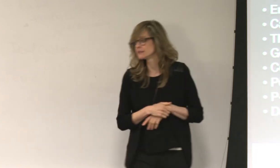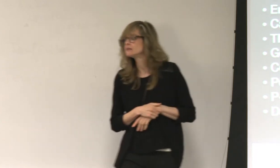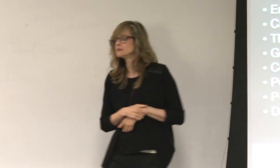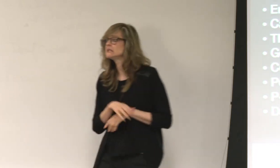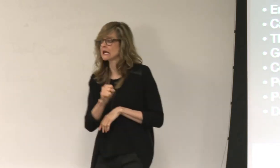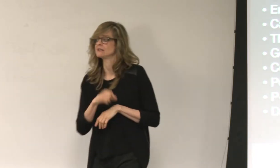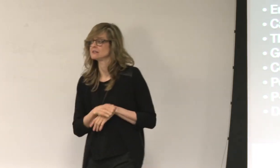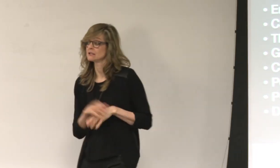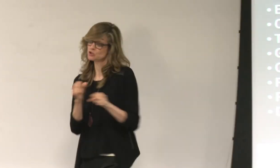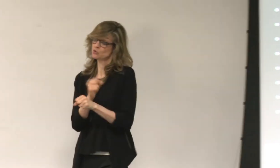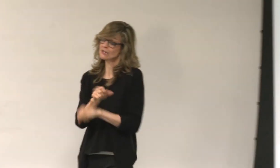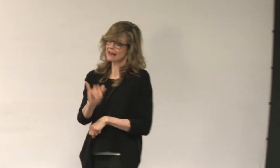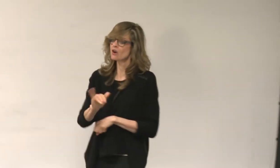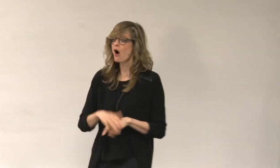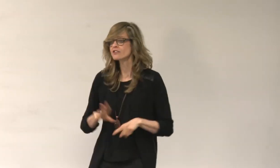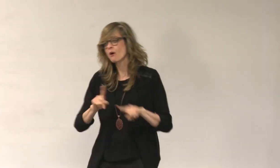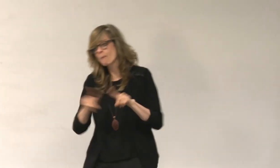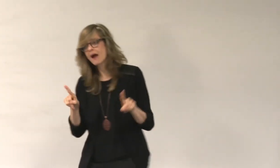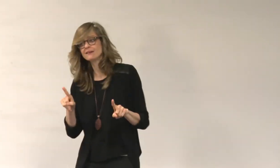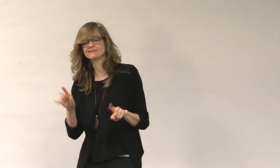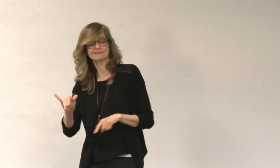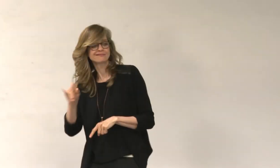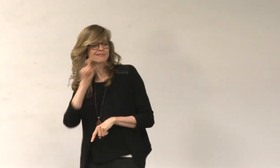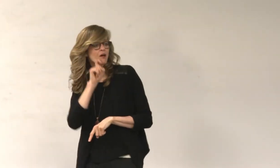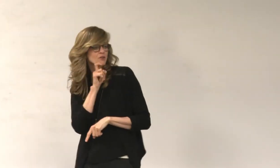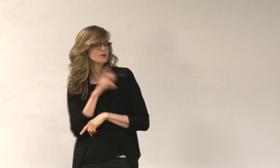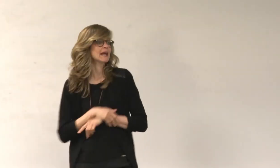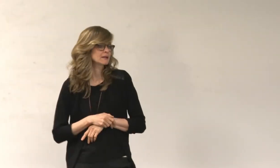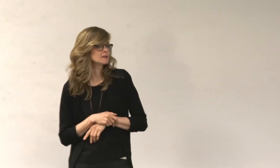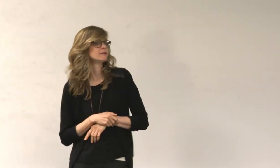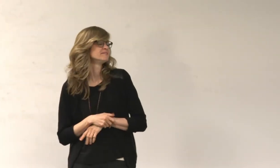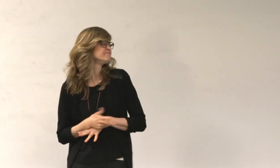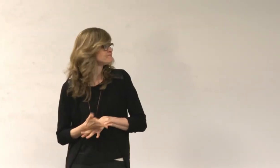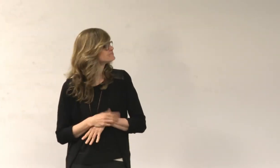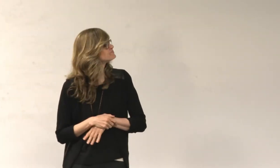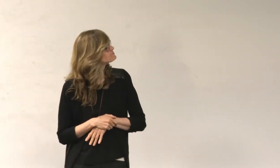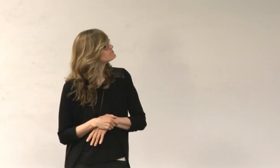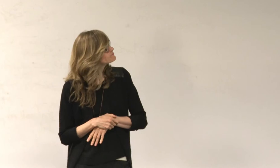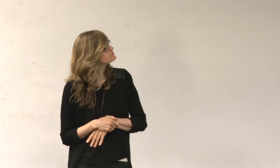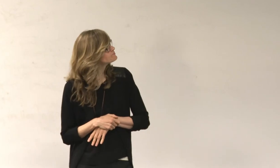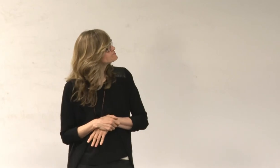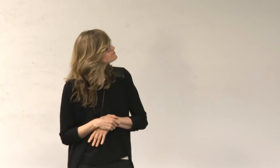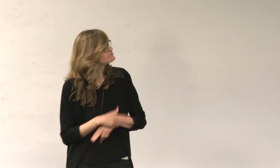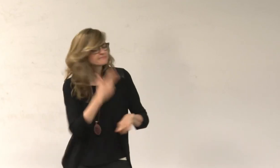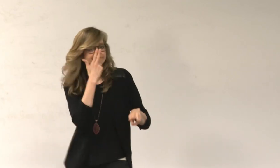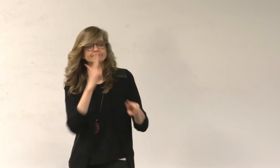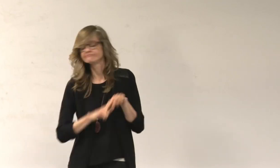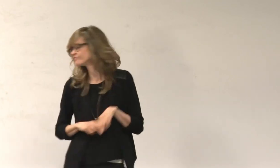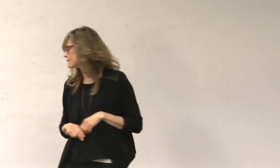THOSE ARE SOME THINGS-- THOSE ARE STATISTICS AS WELL, BUT I ALSO DID SOME RESEARCH AND WRITING ON SEX.